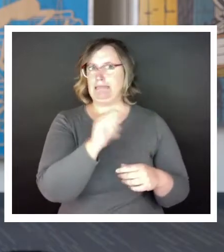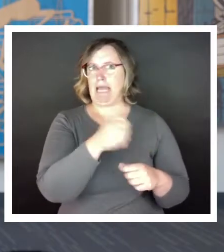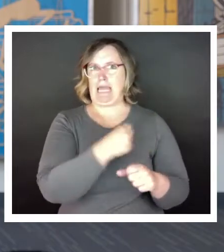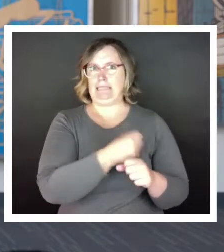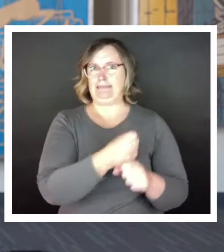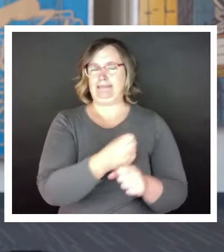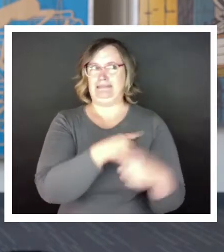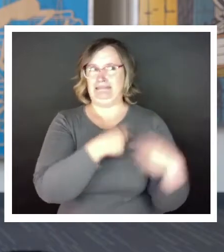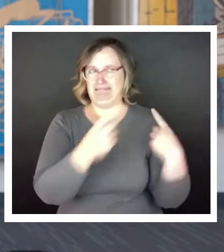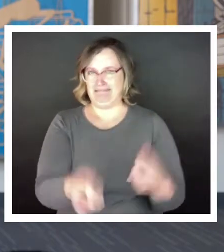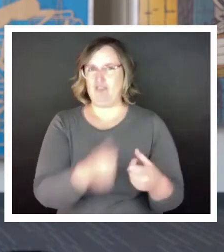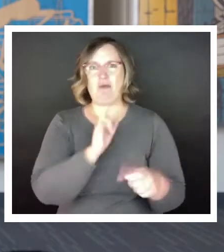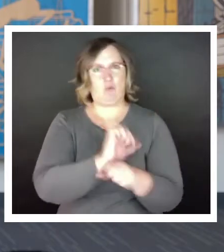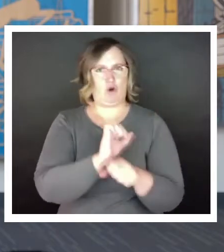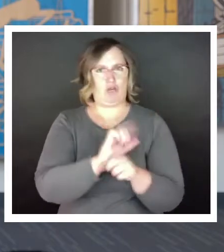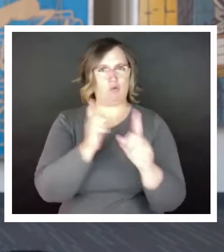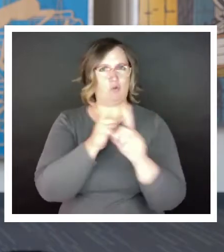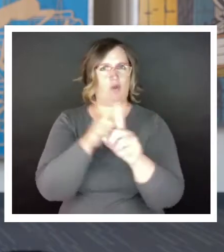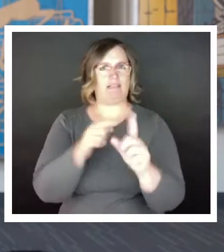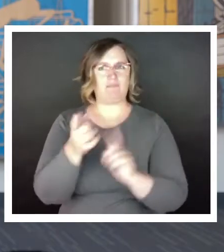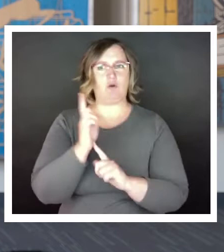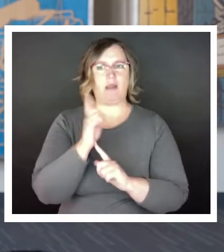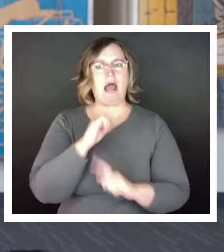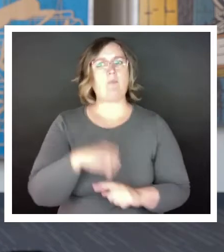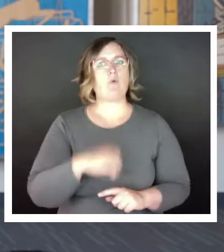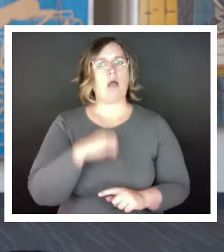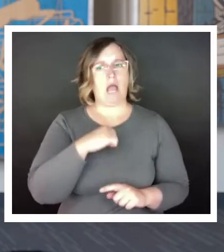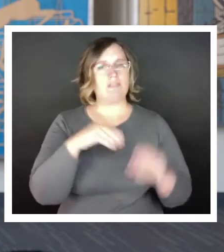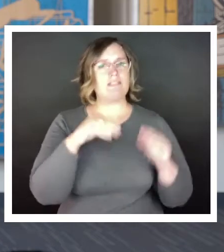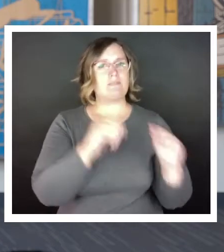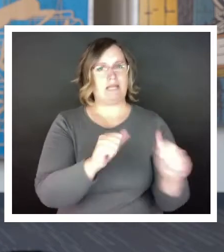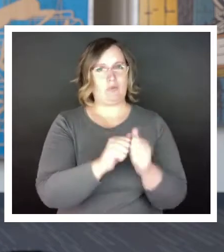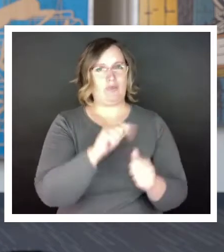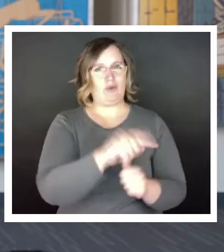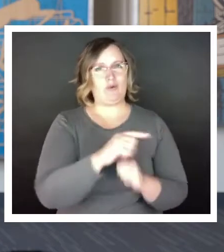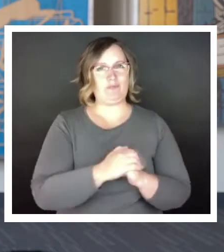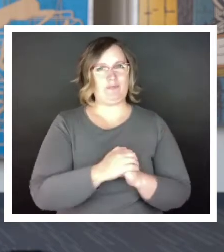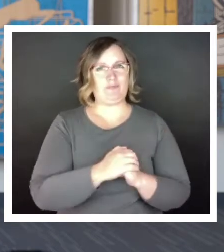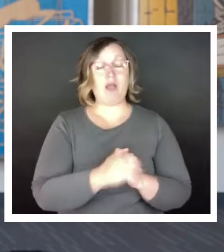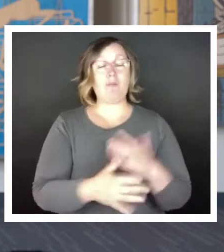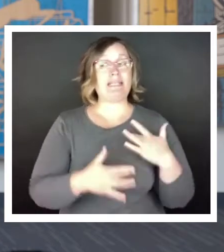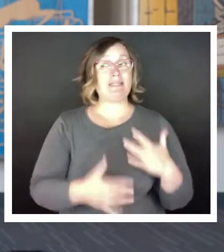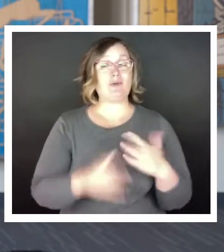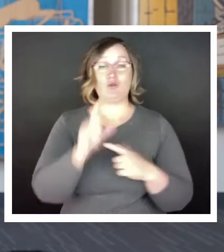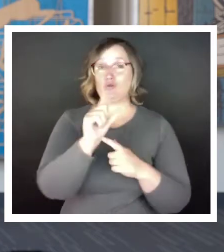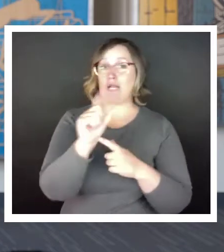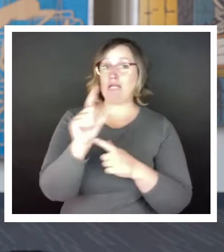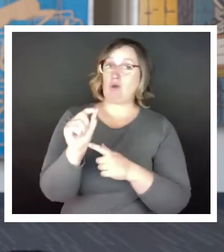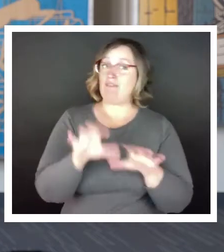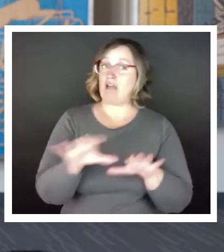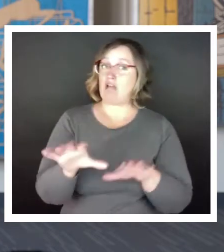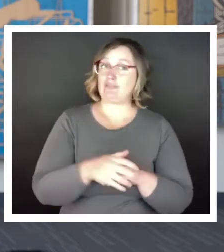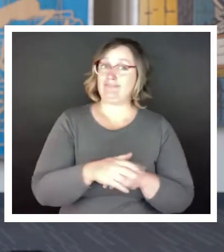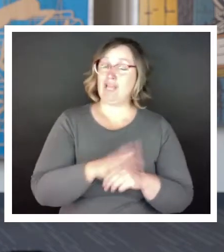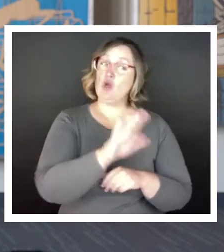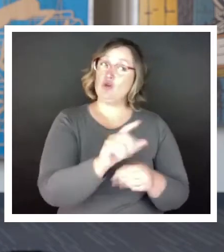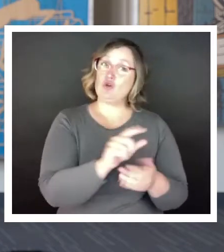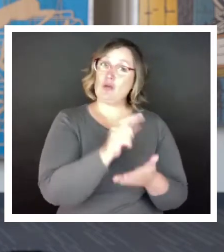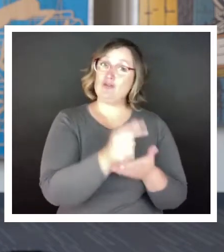I am so proud to spend it with you. But in typical 2020s fashion, even your graduation is unique.